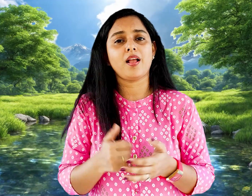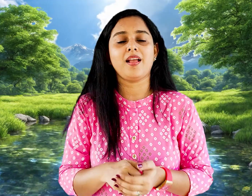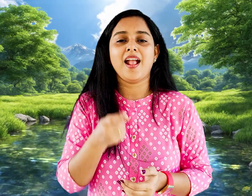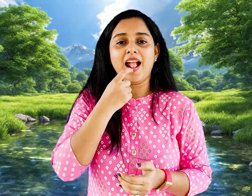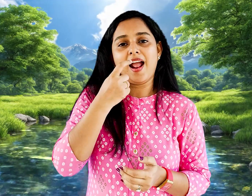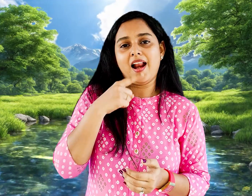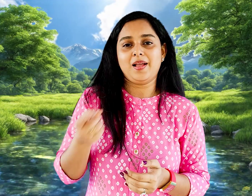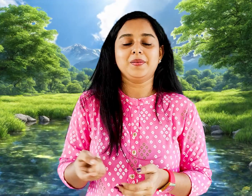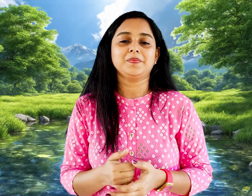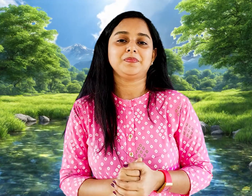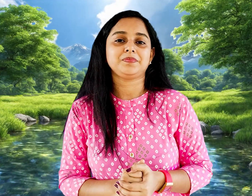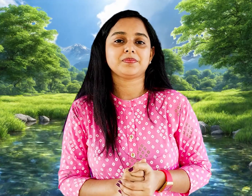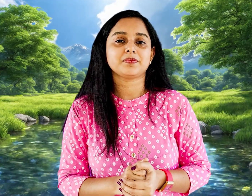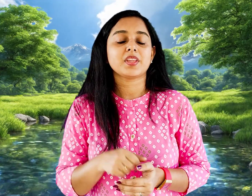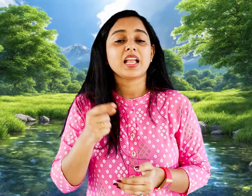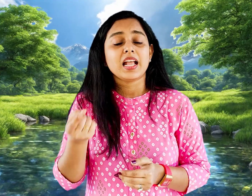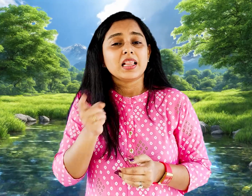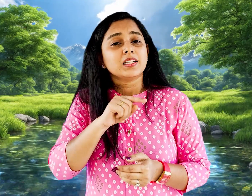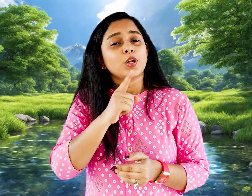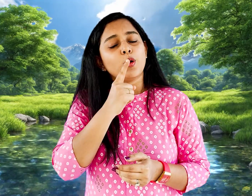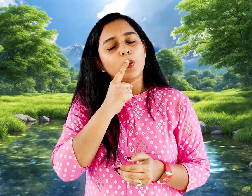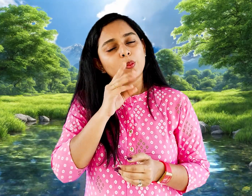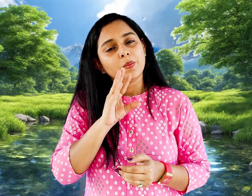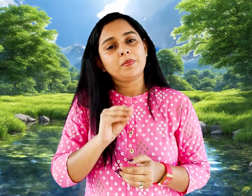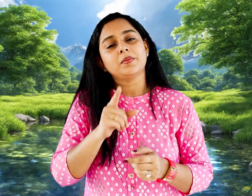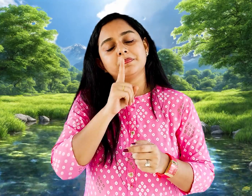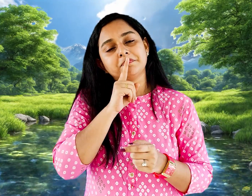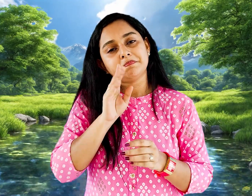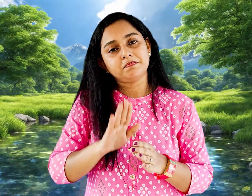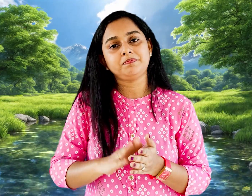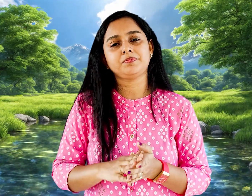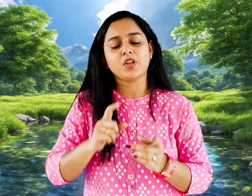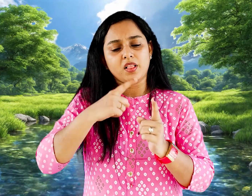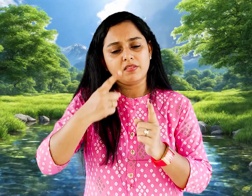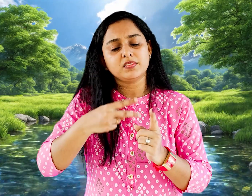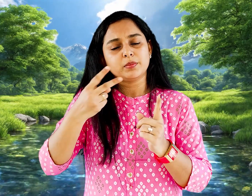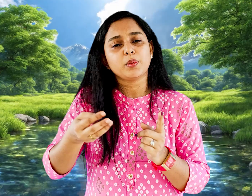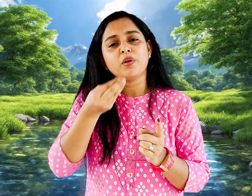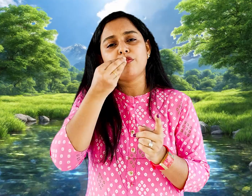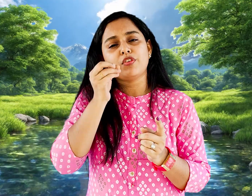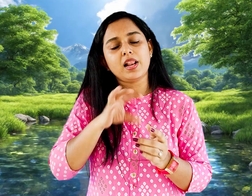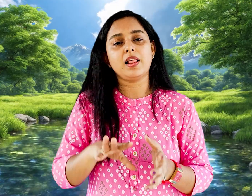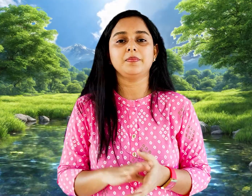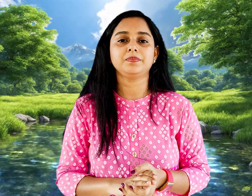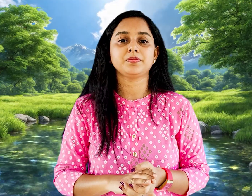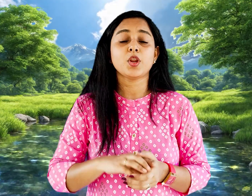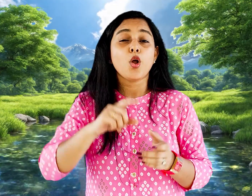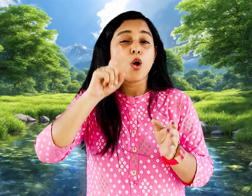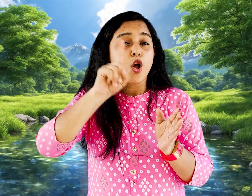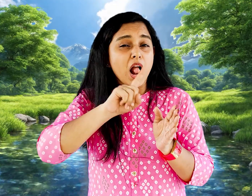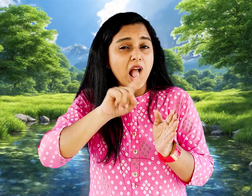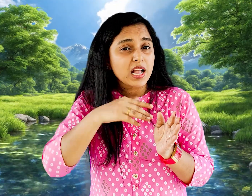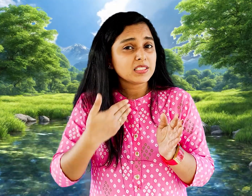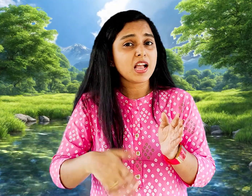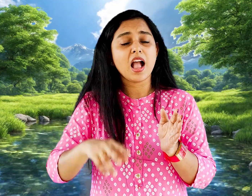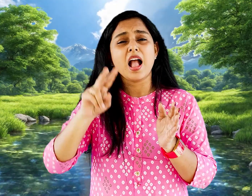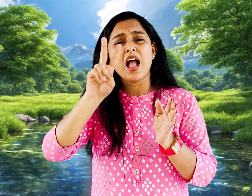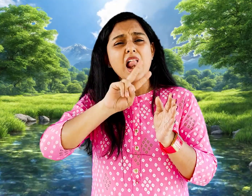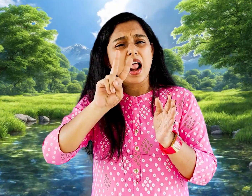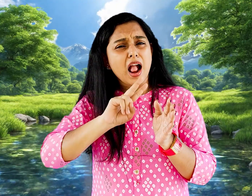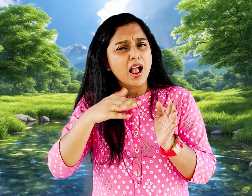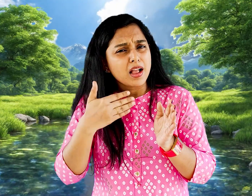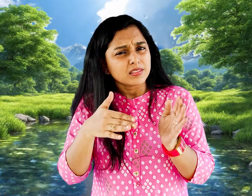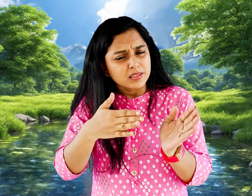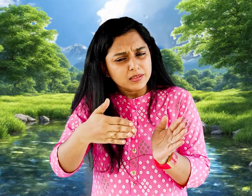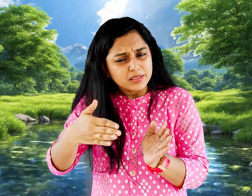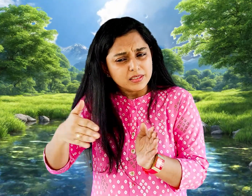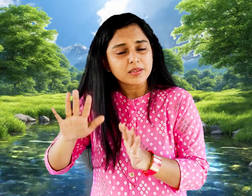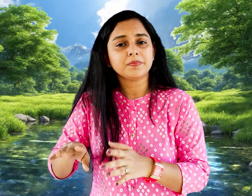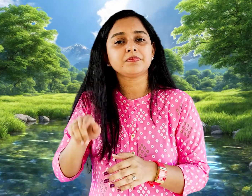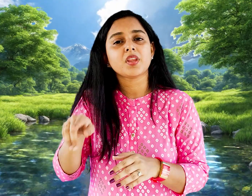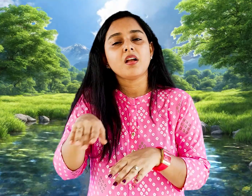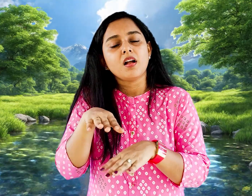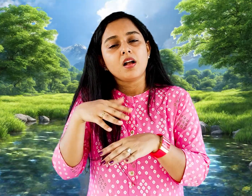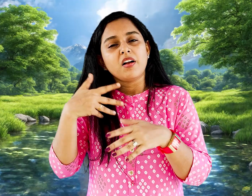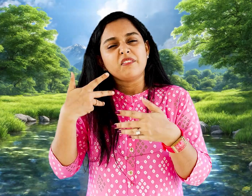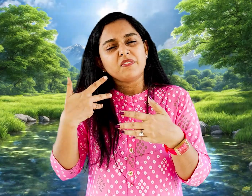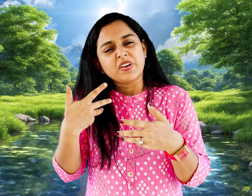seizing the opportunity, she fluttered her wings and soared into the open sky, leaving the cage behind.